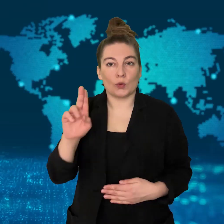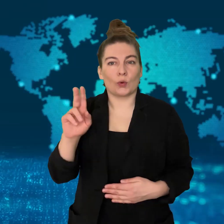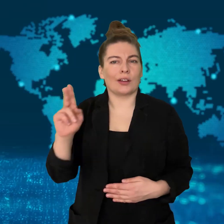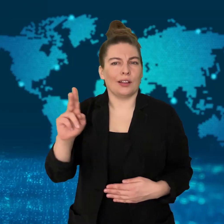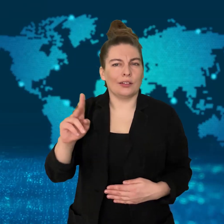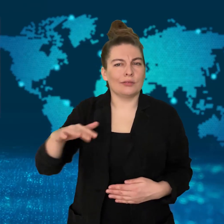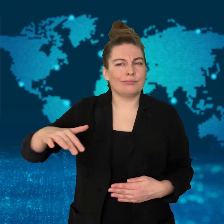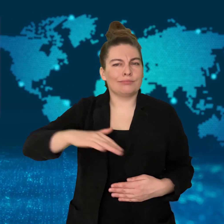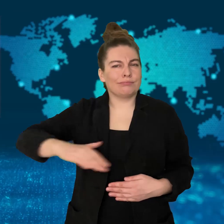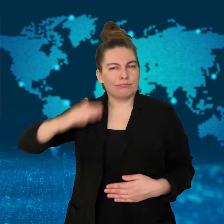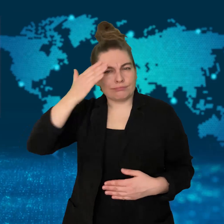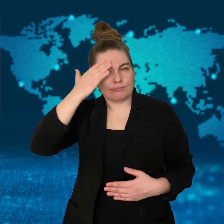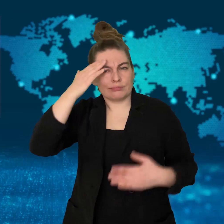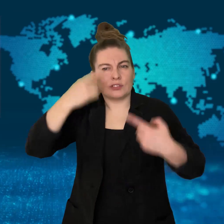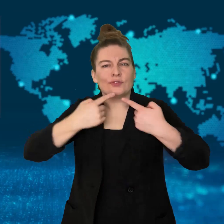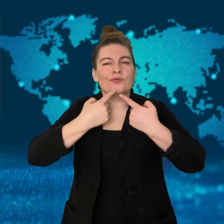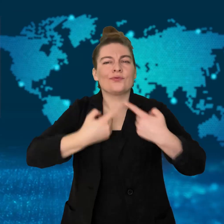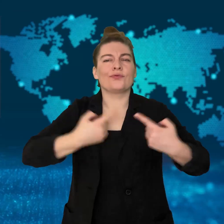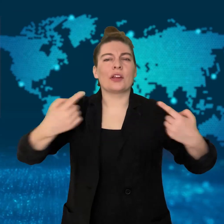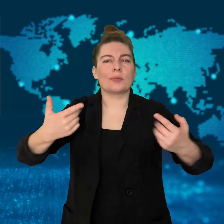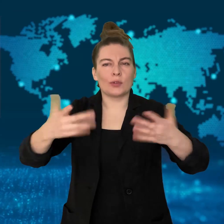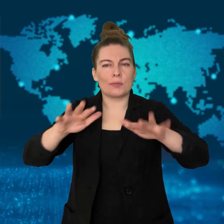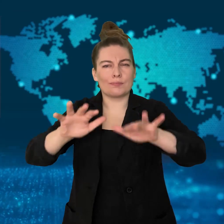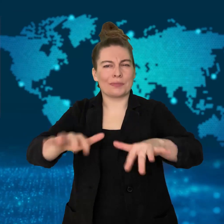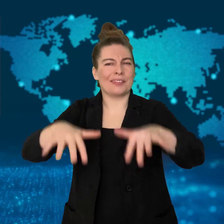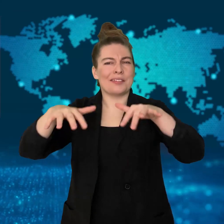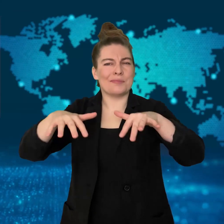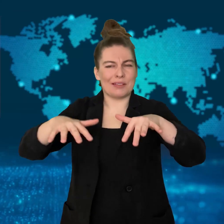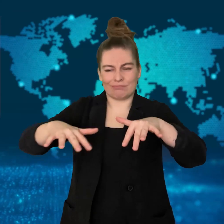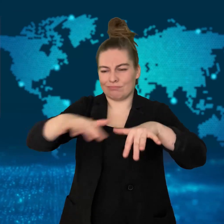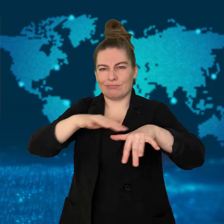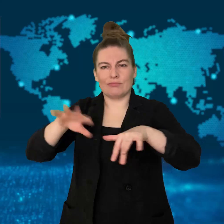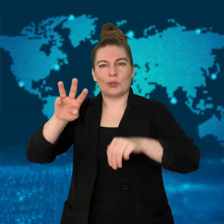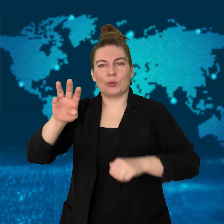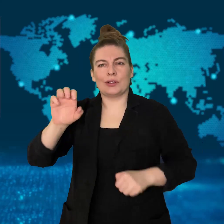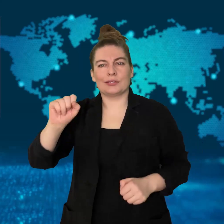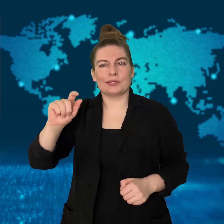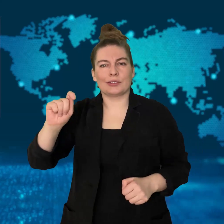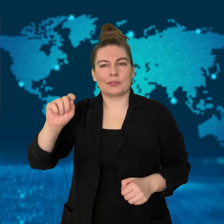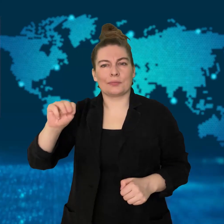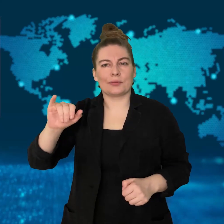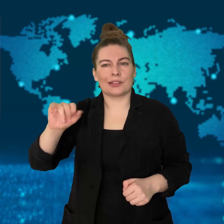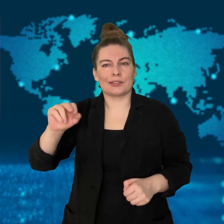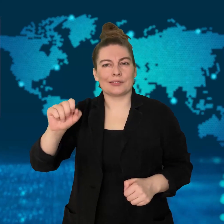[MONIKA]: A man with a Palestinian flag climbed